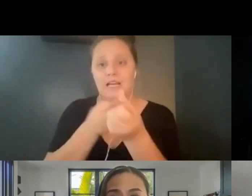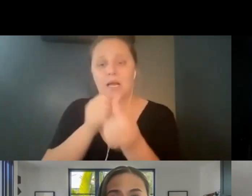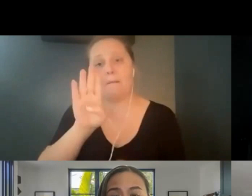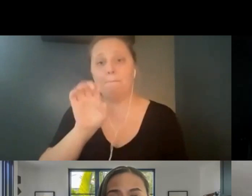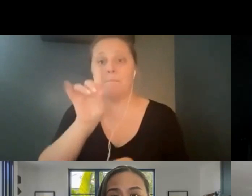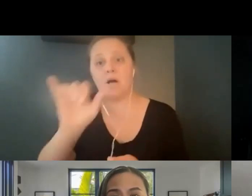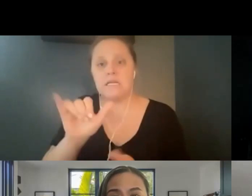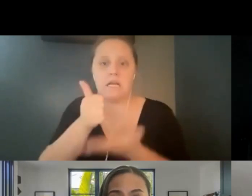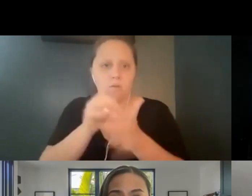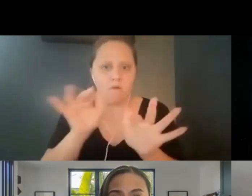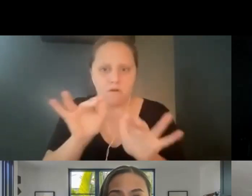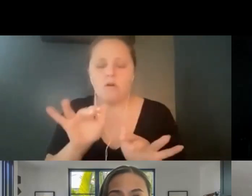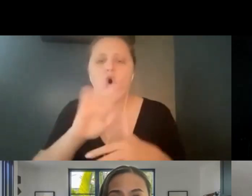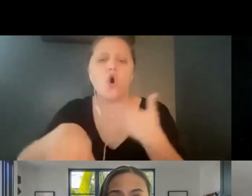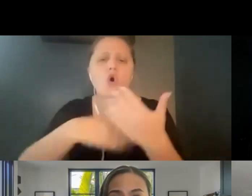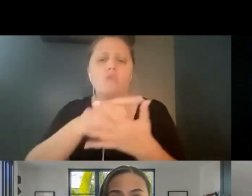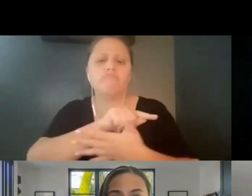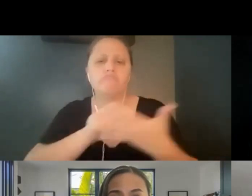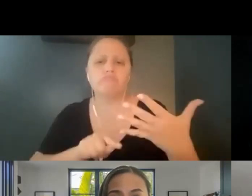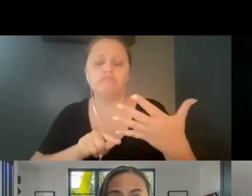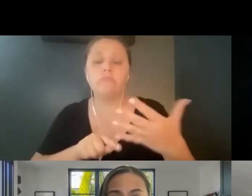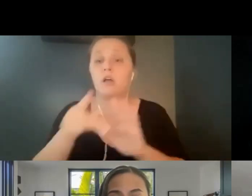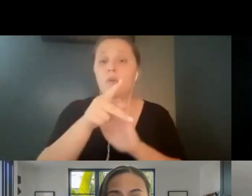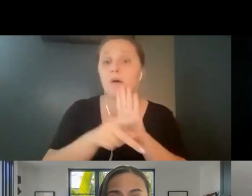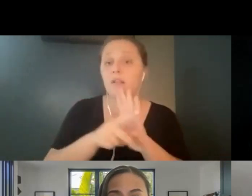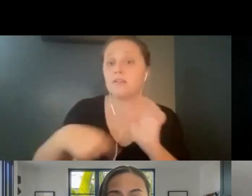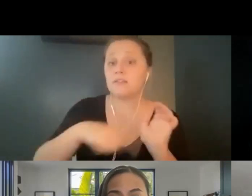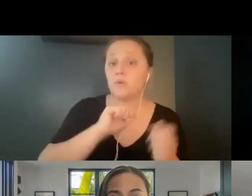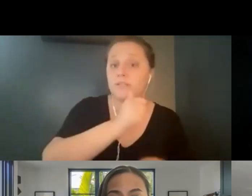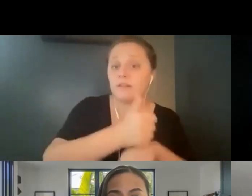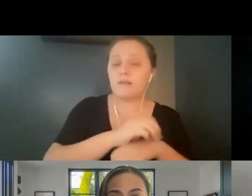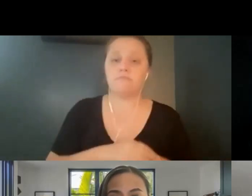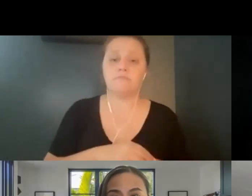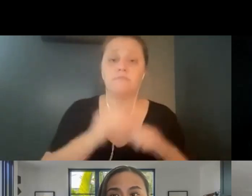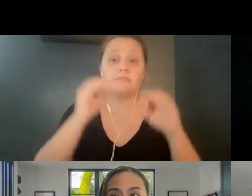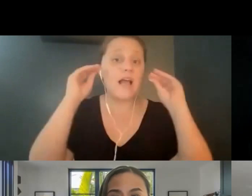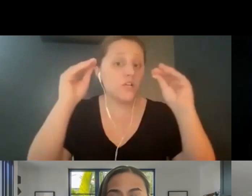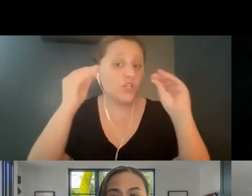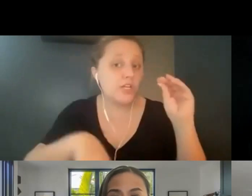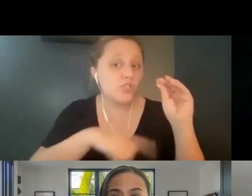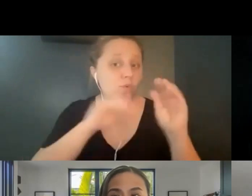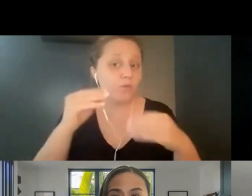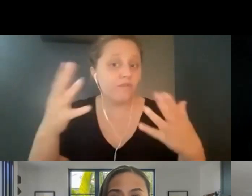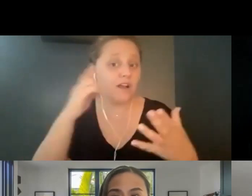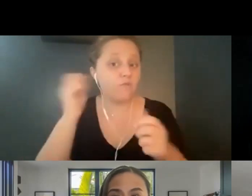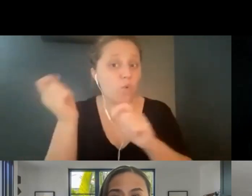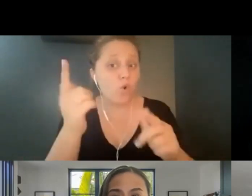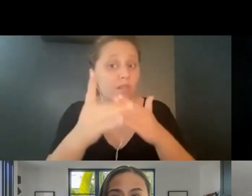the policies that we created the education we provided for all of our leaders and all of our employees